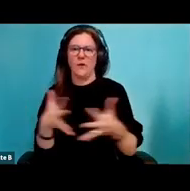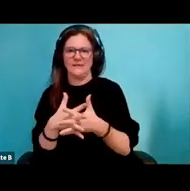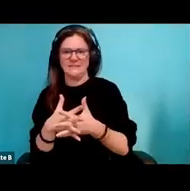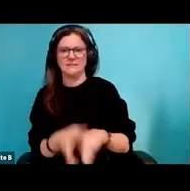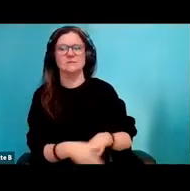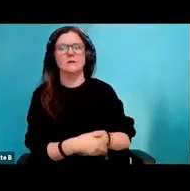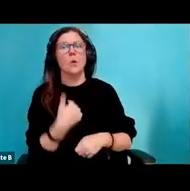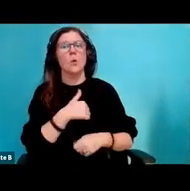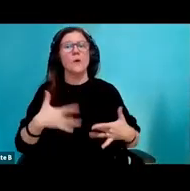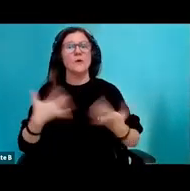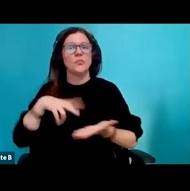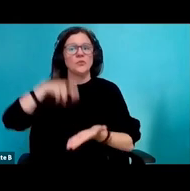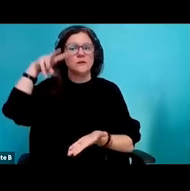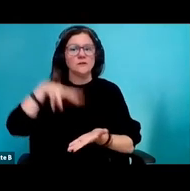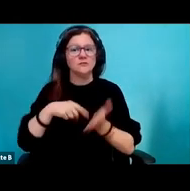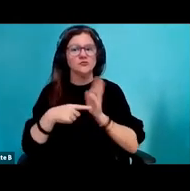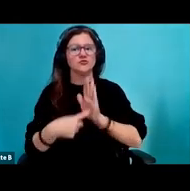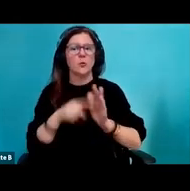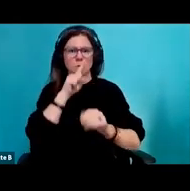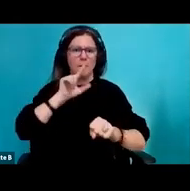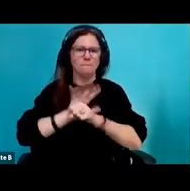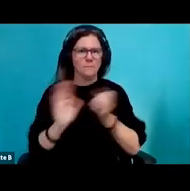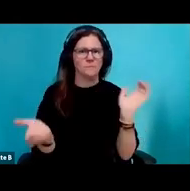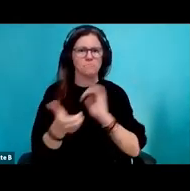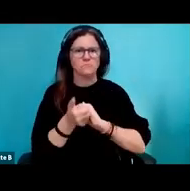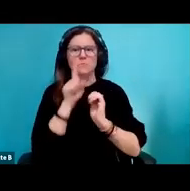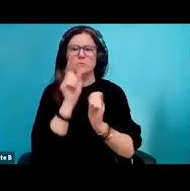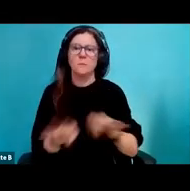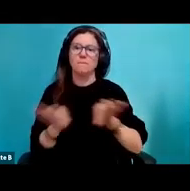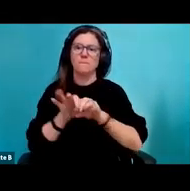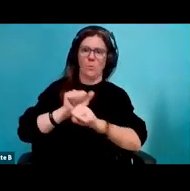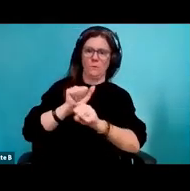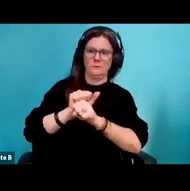demonstrate this continued joint commitment to this important work, and a huge shout out